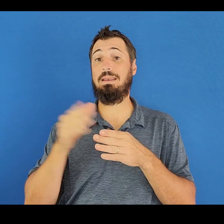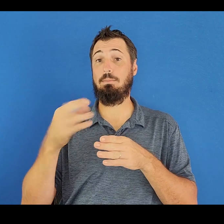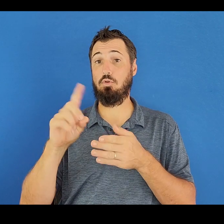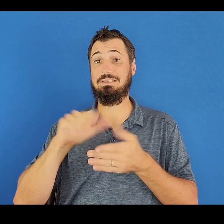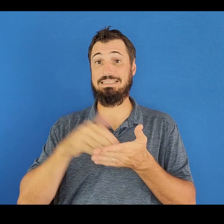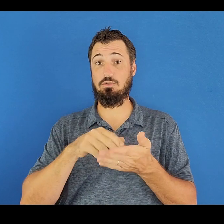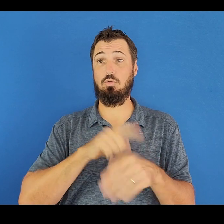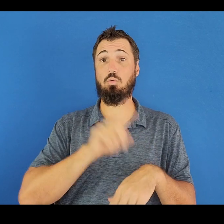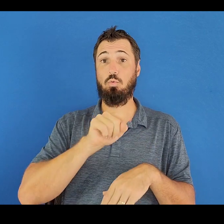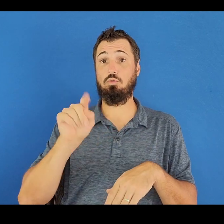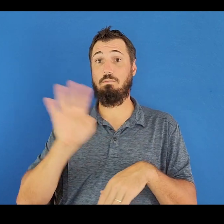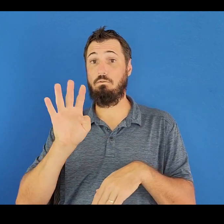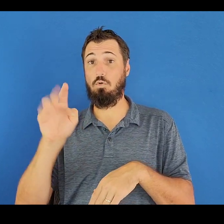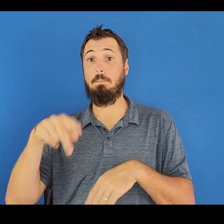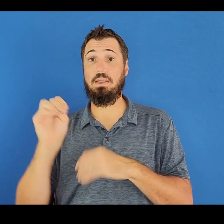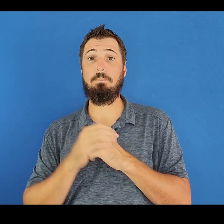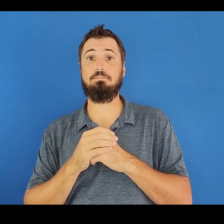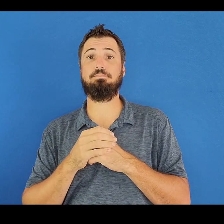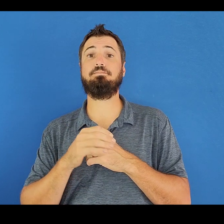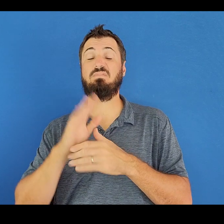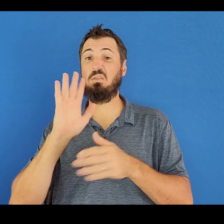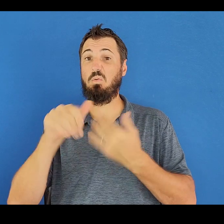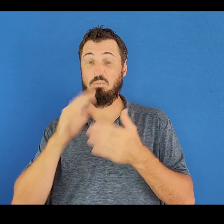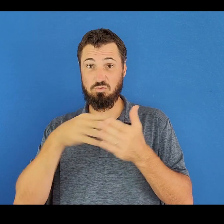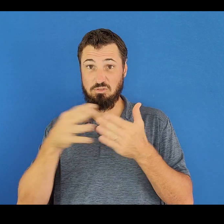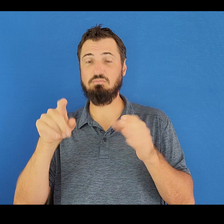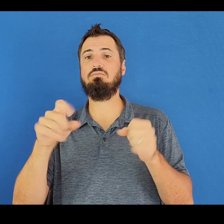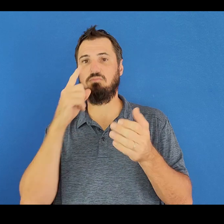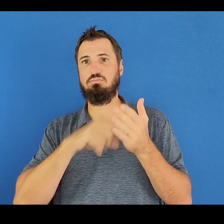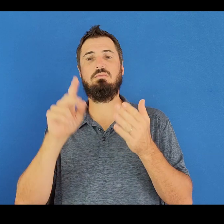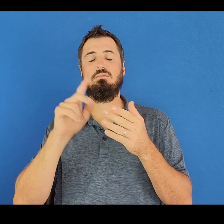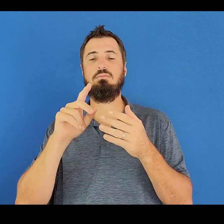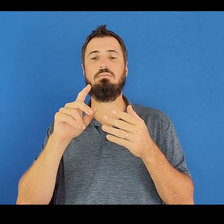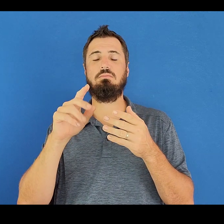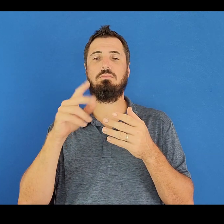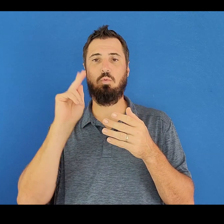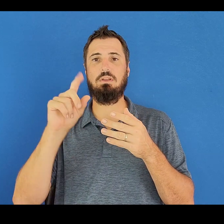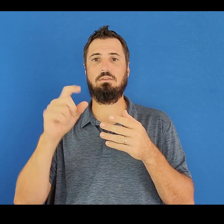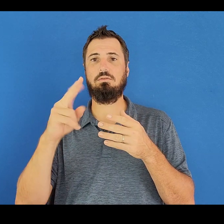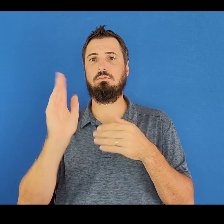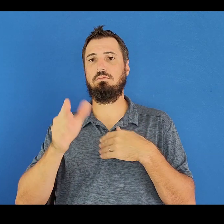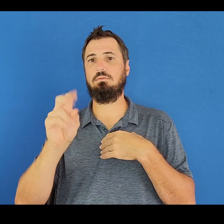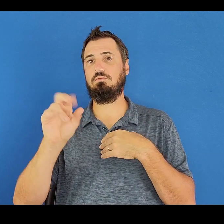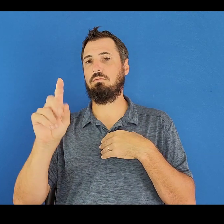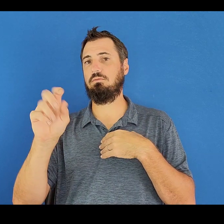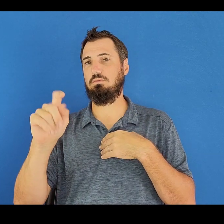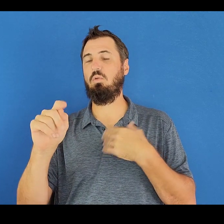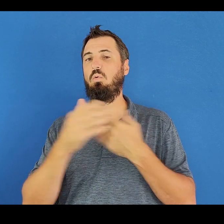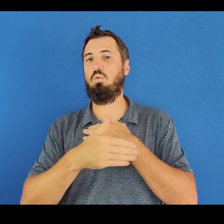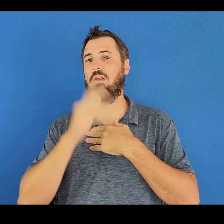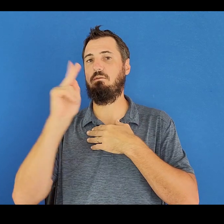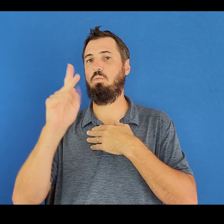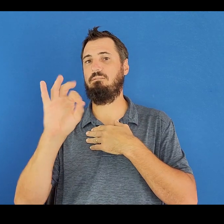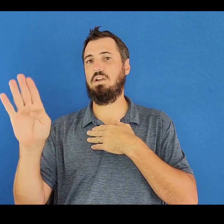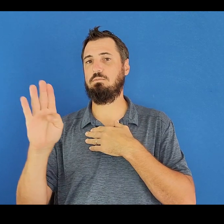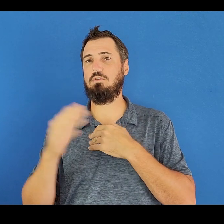The full schedule is posted at Kauai.gov/covidtest and on our County of Kauai Facebook page